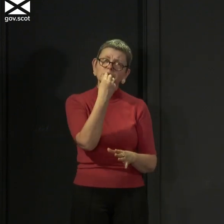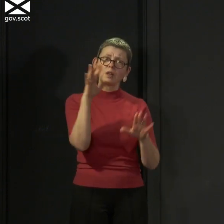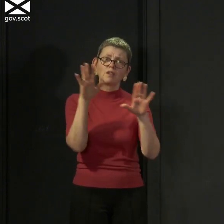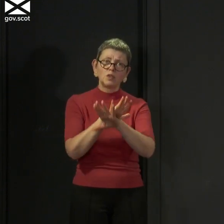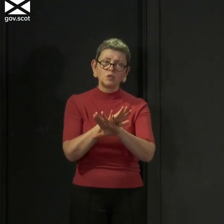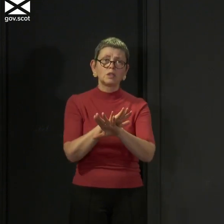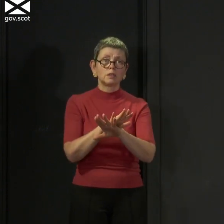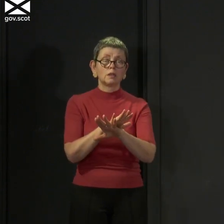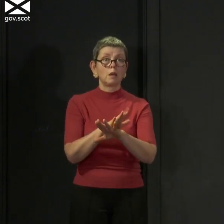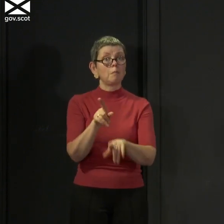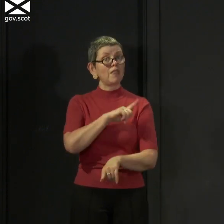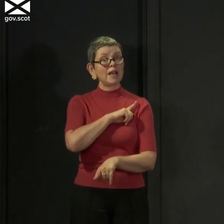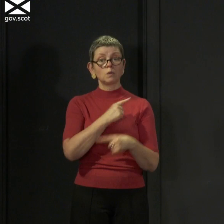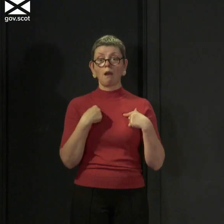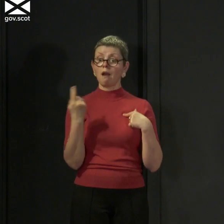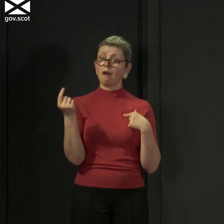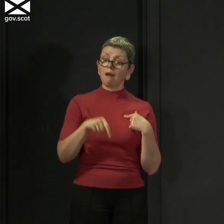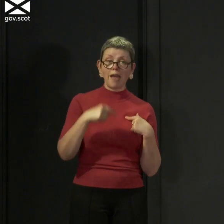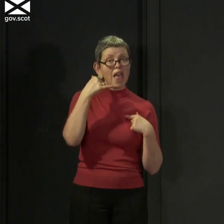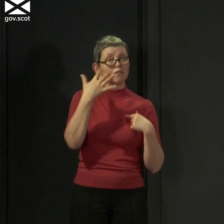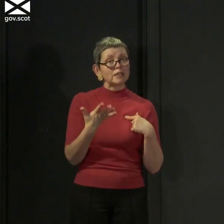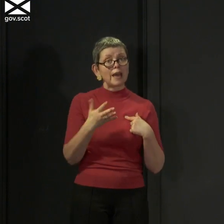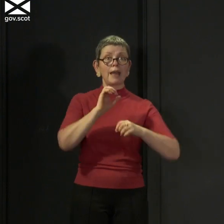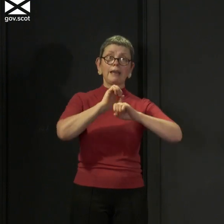the reasons I stand here every day. To make sure that if you want to know what you should